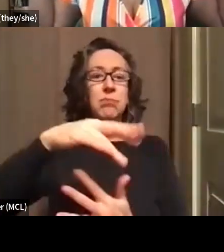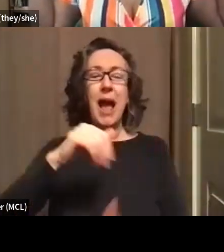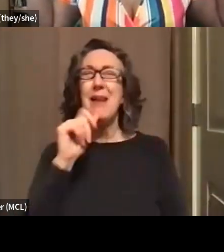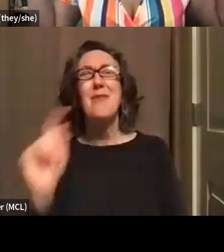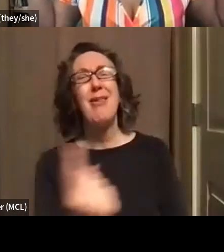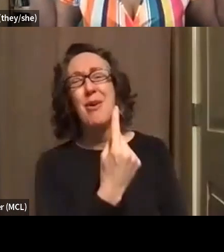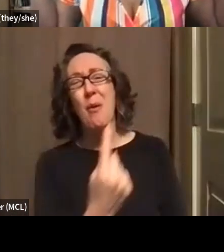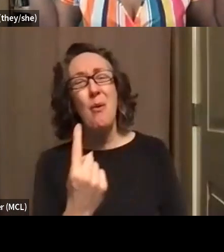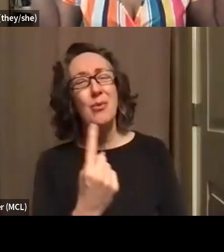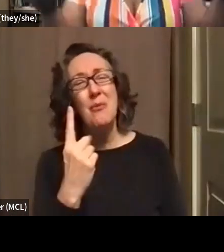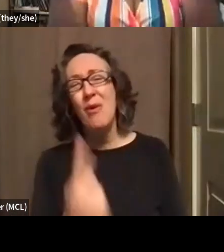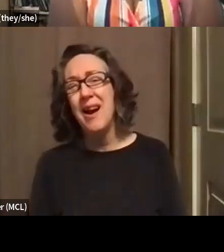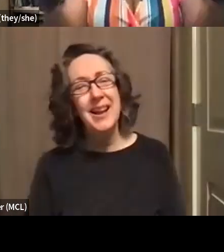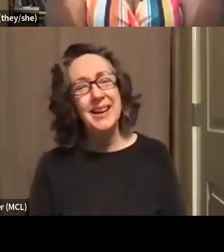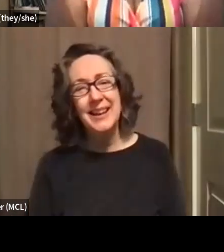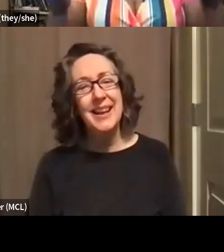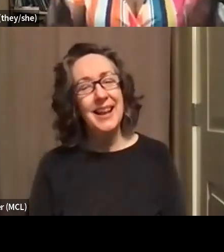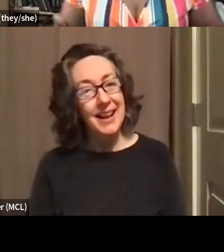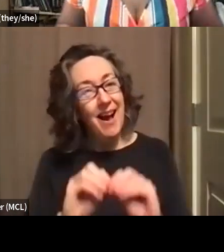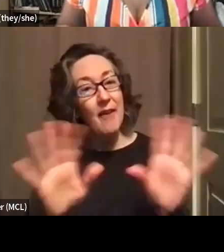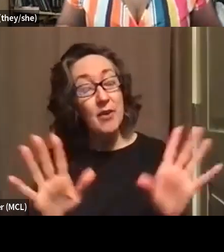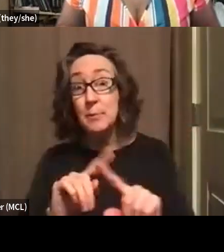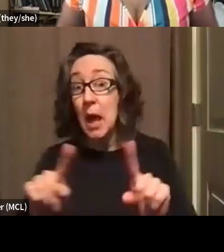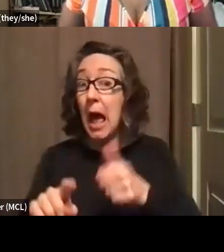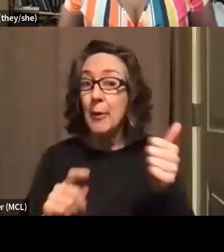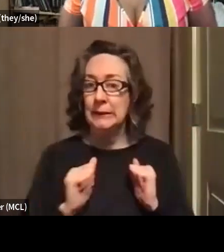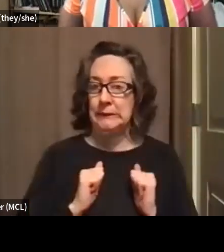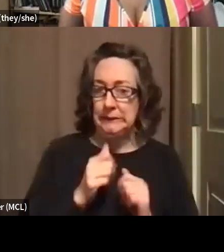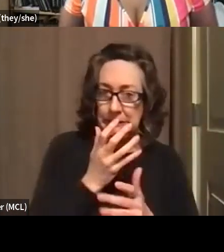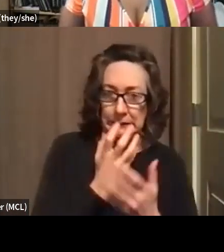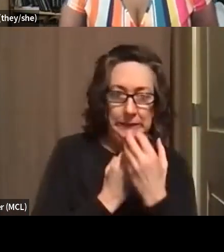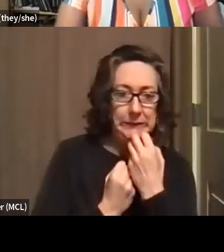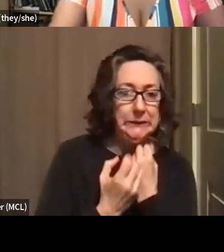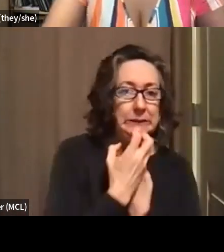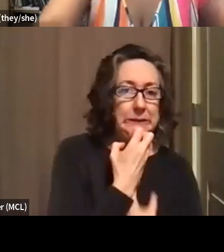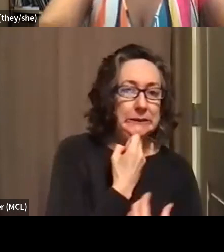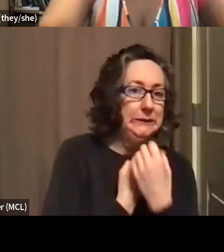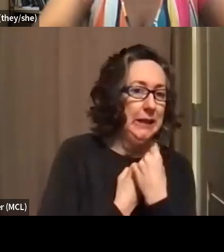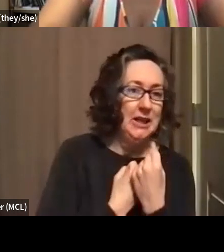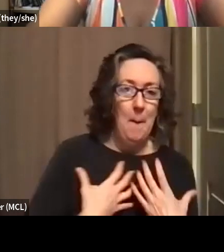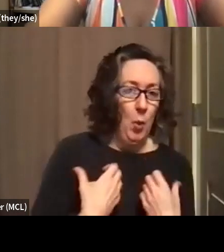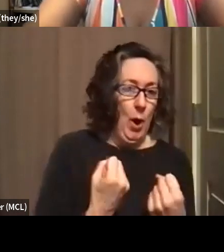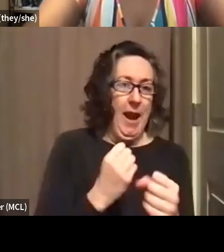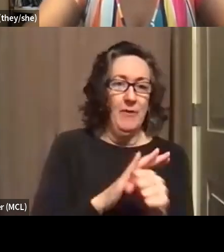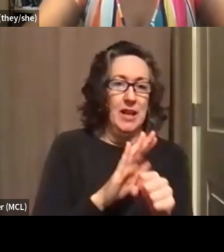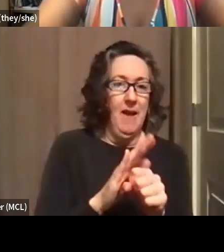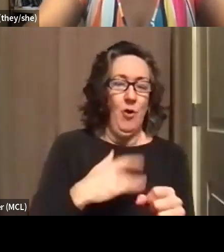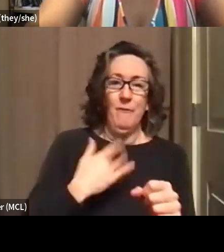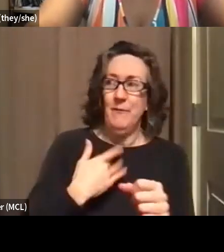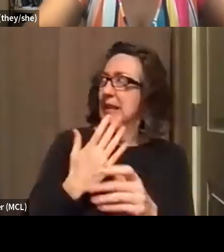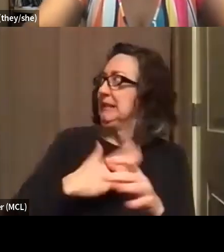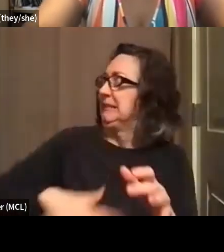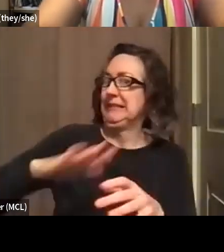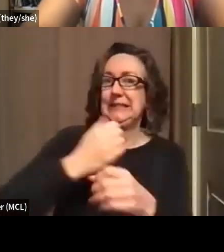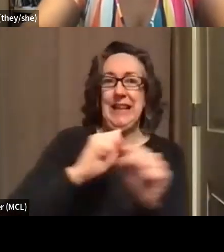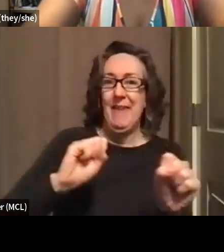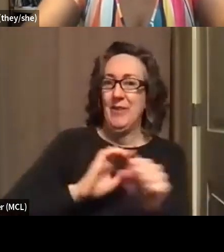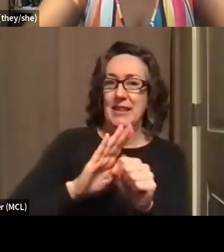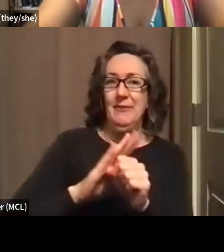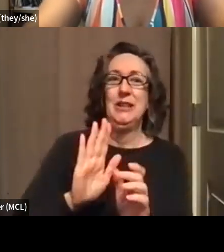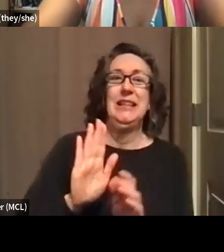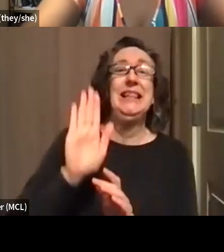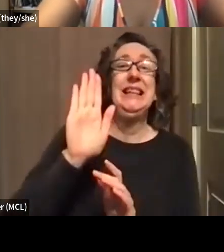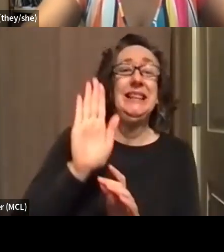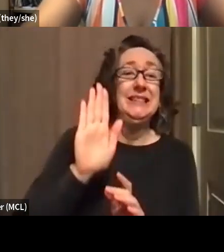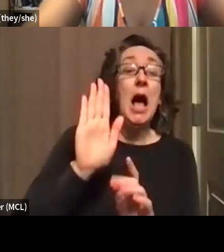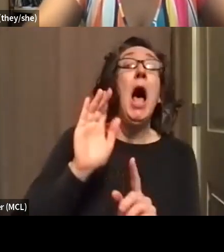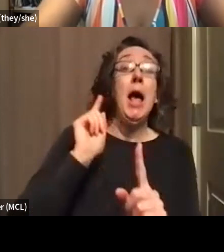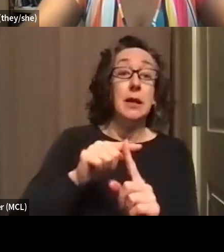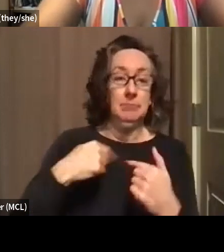But one has to be brave enough or feel the space was safe enough until I articulated